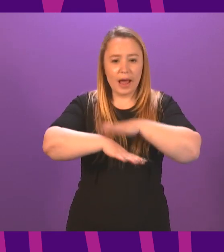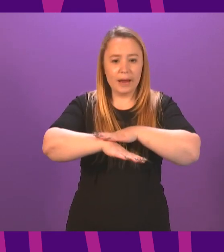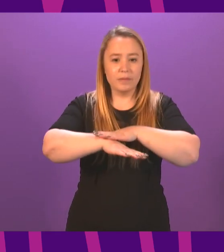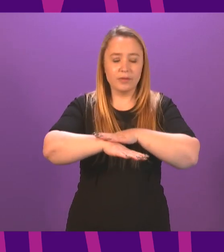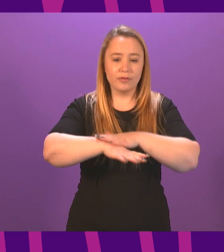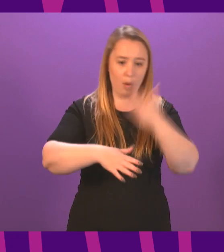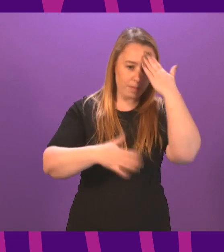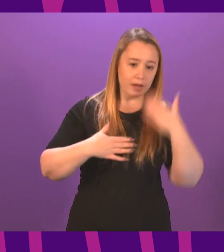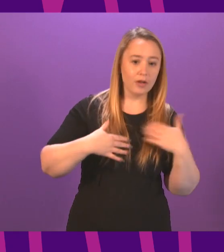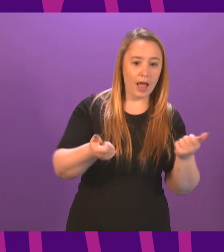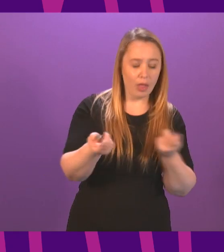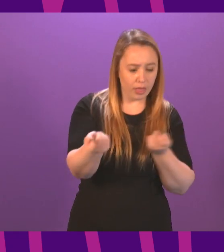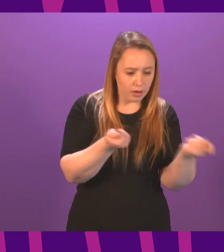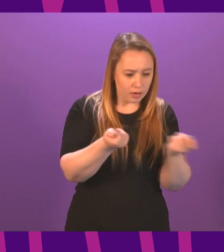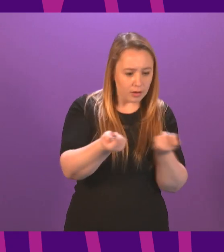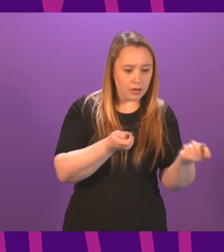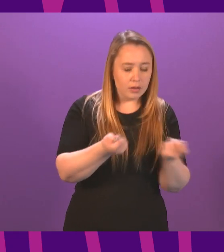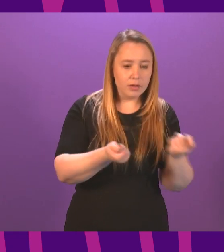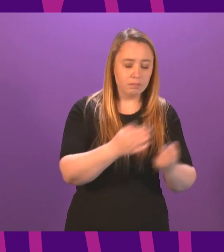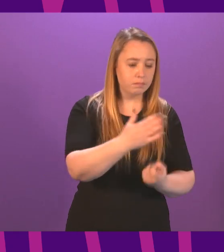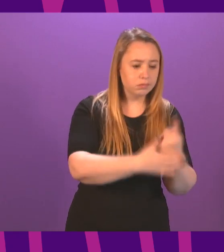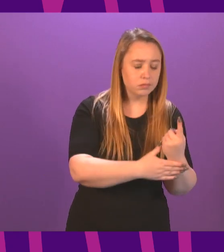incident is seven hours and 20 minutes.